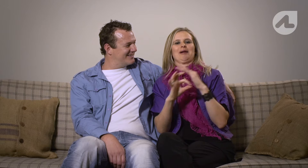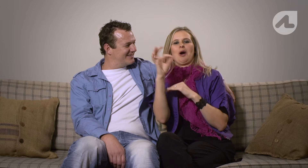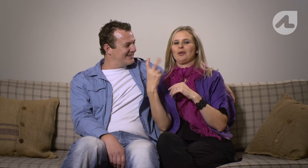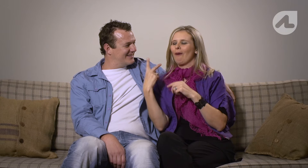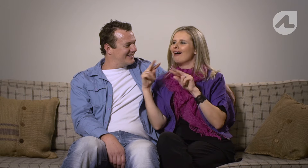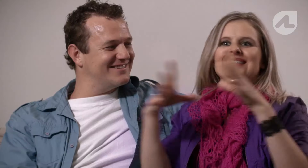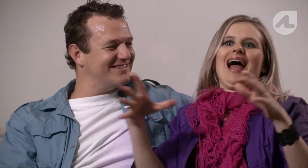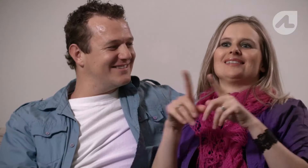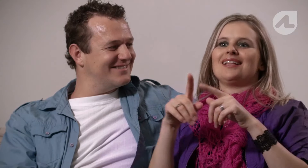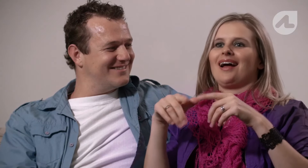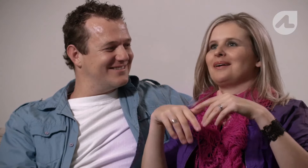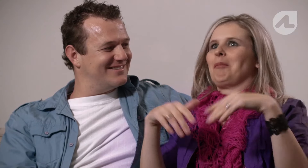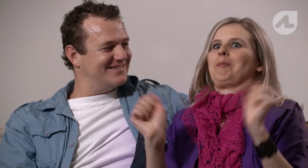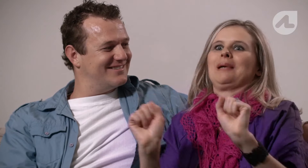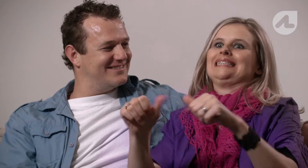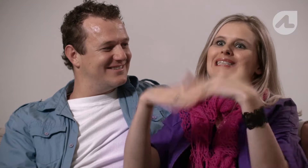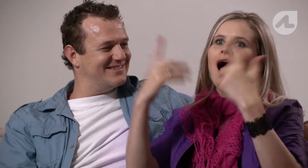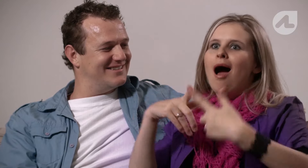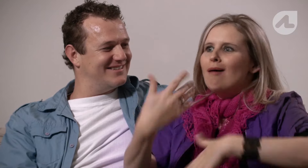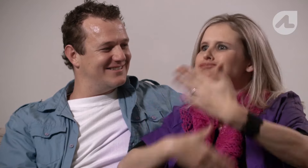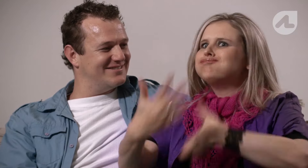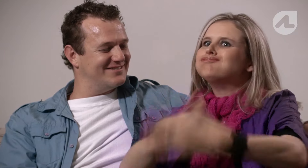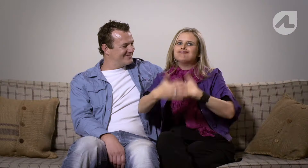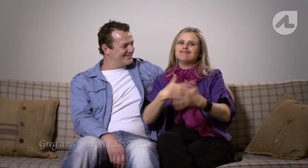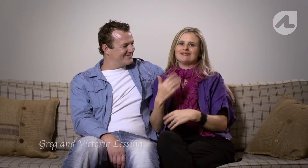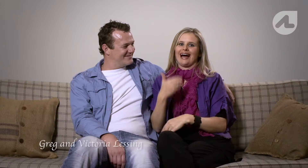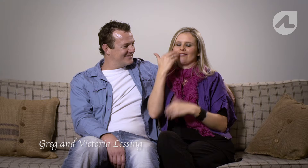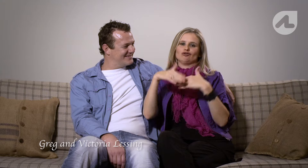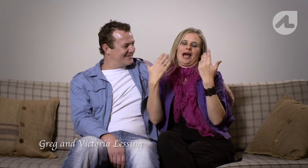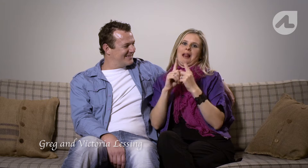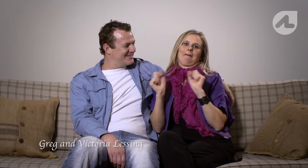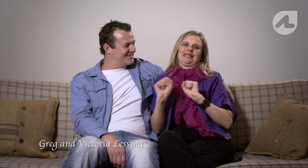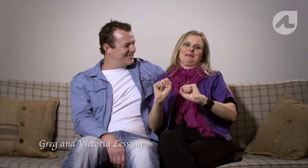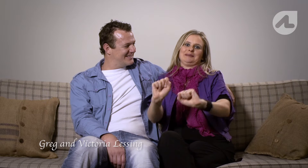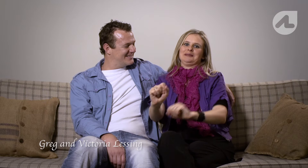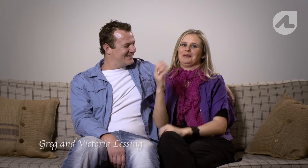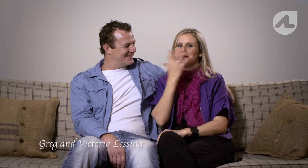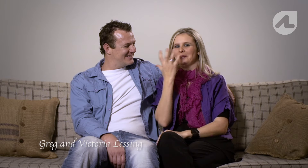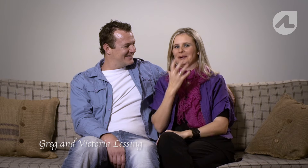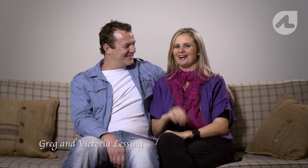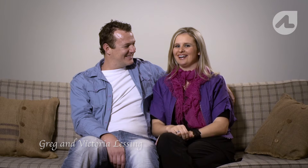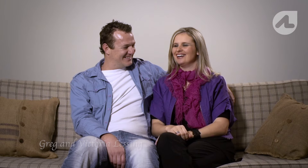Early in the morning I know it's a busy day, it gets quite hectic here, everyday is busy. But it's how it goes.